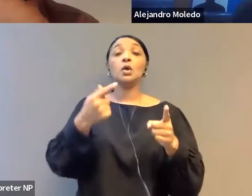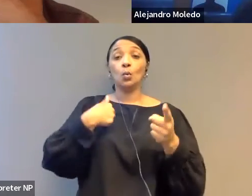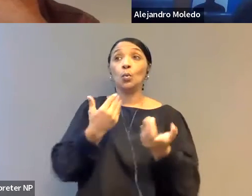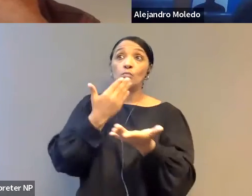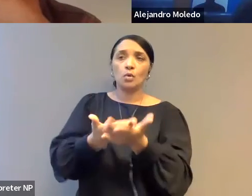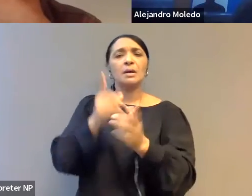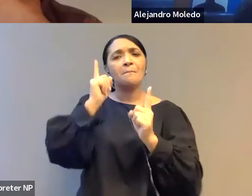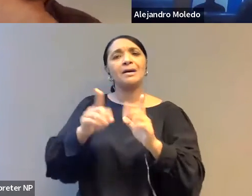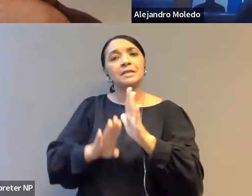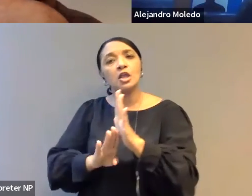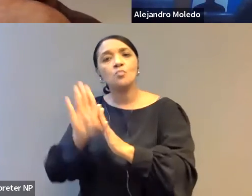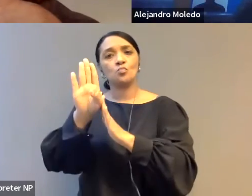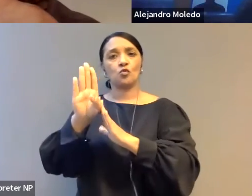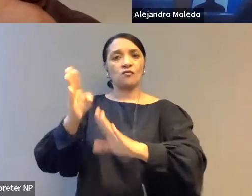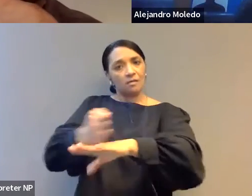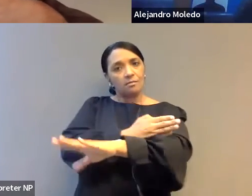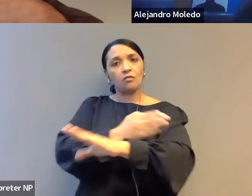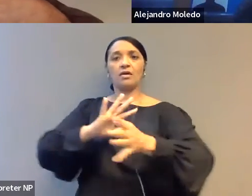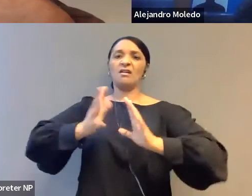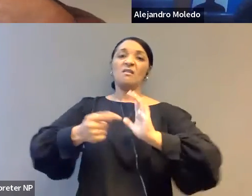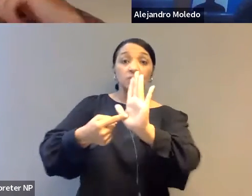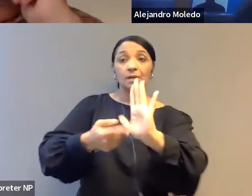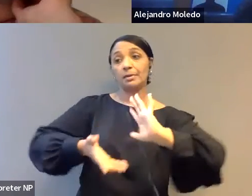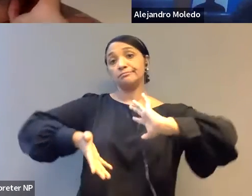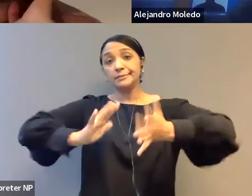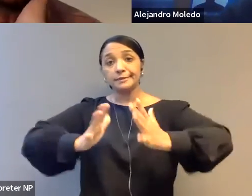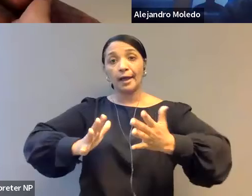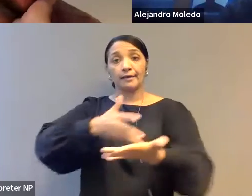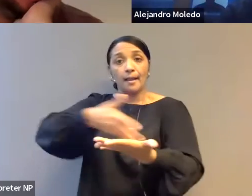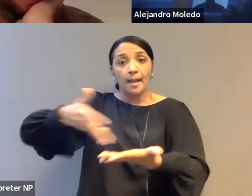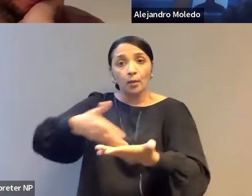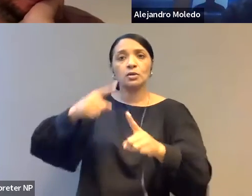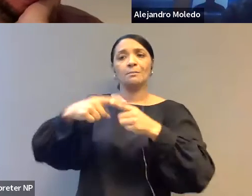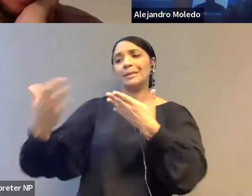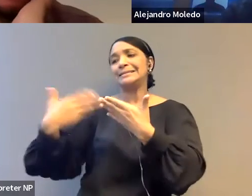So to provide the information in sign language or in easy-to-read, for example,